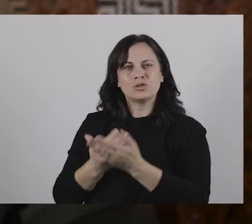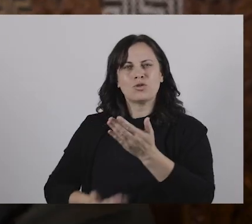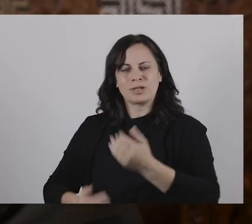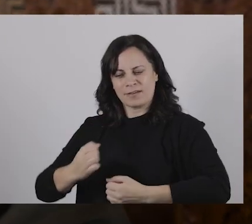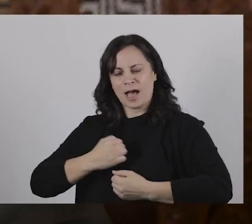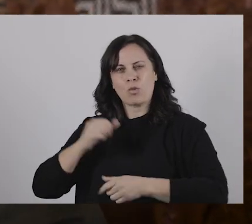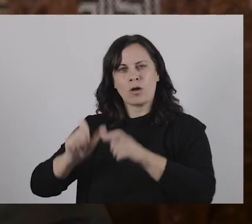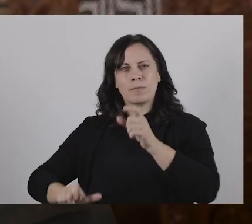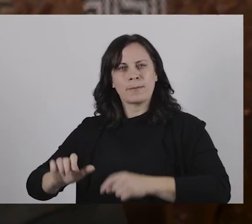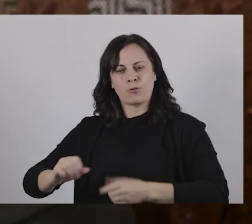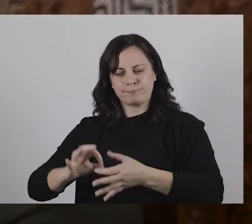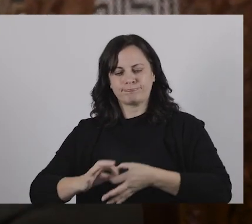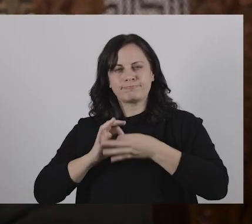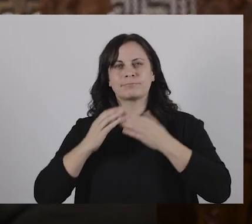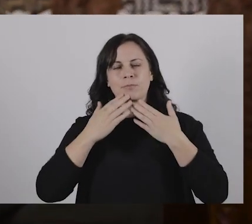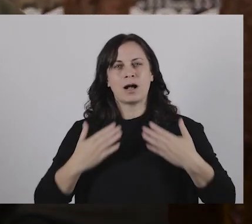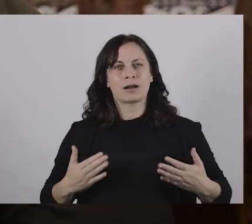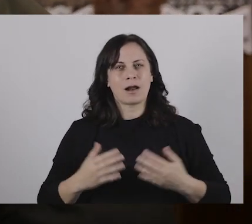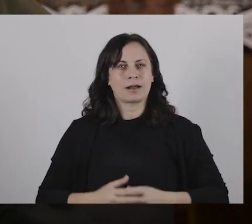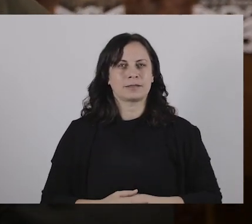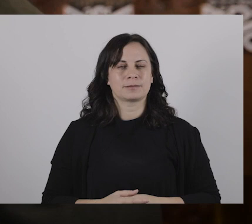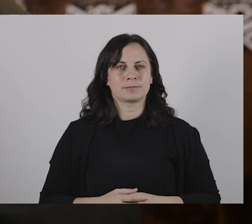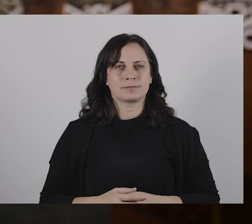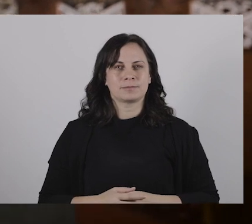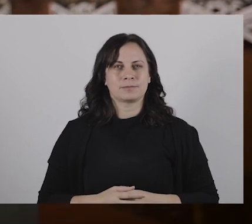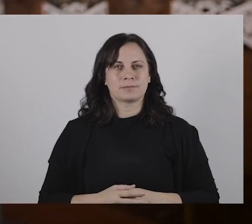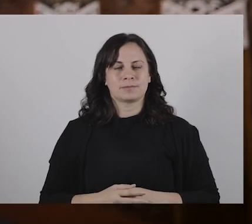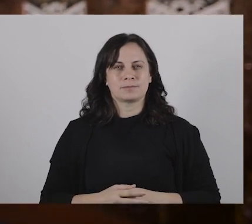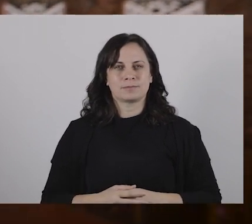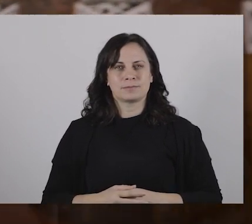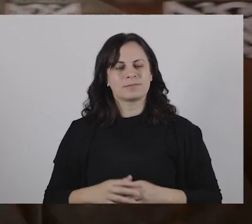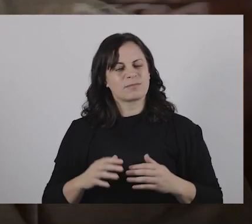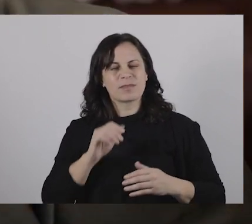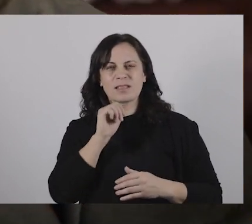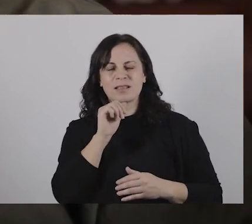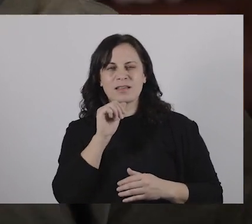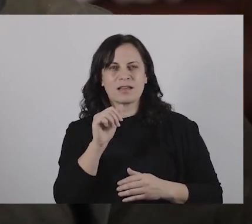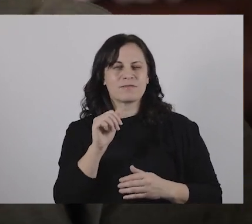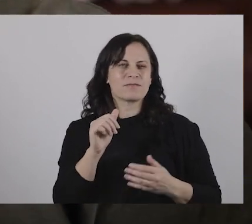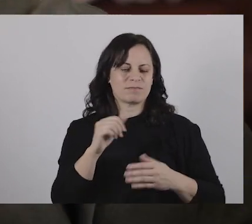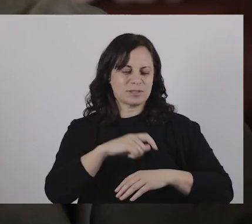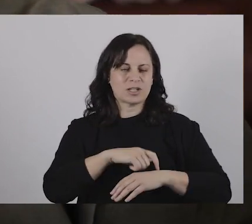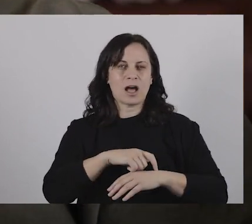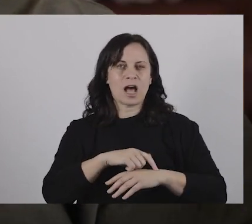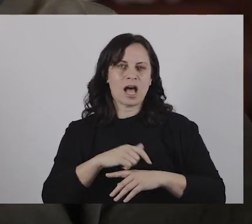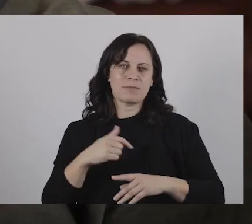in the stories of our people here on our marae. When composing...